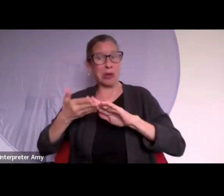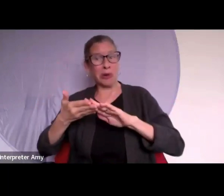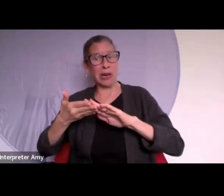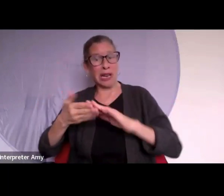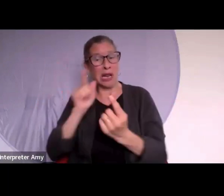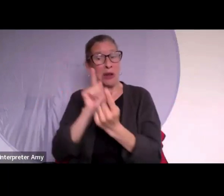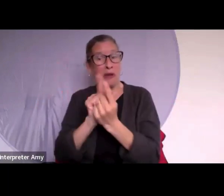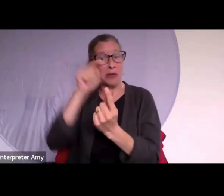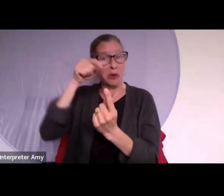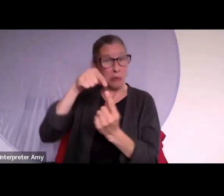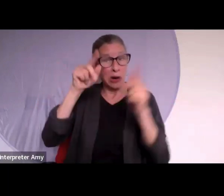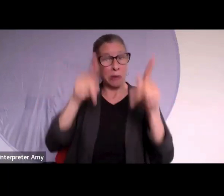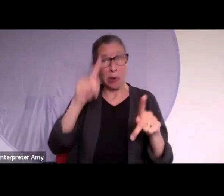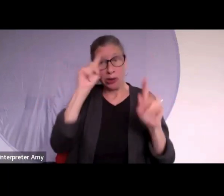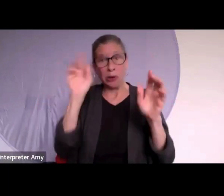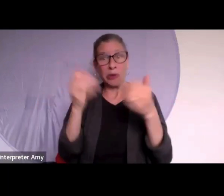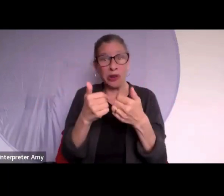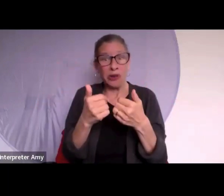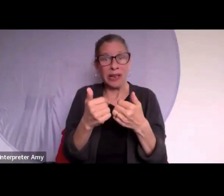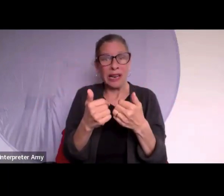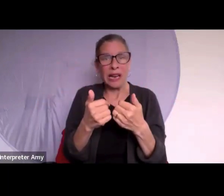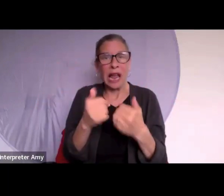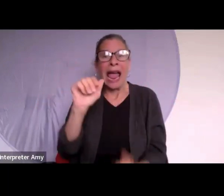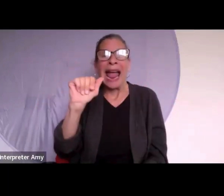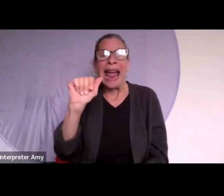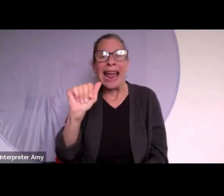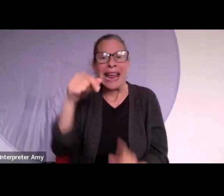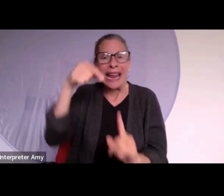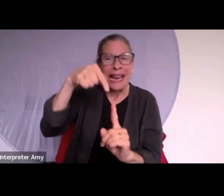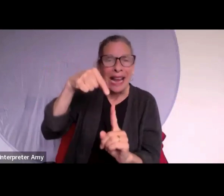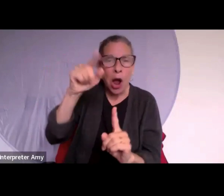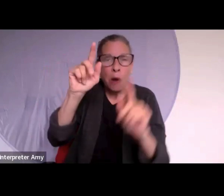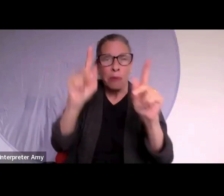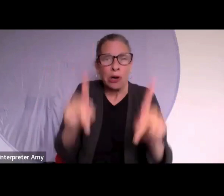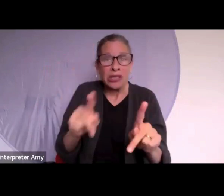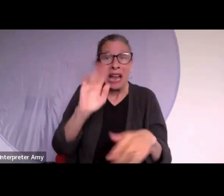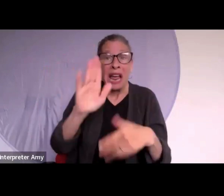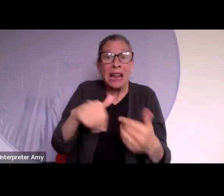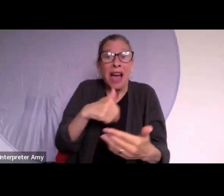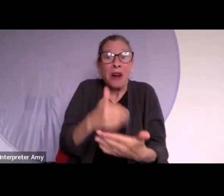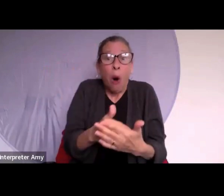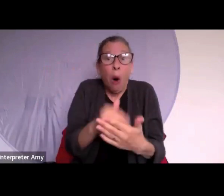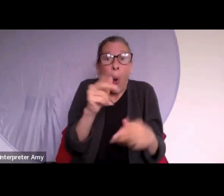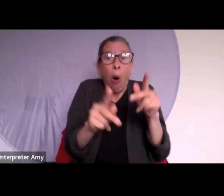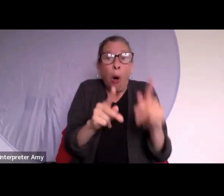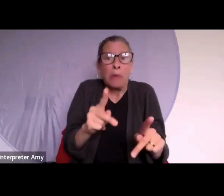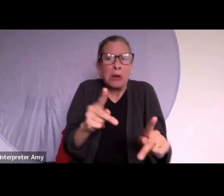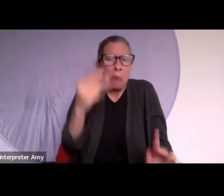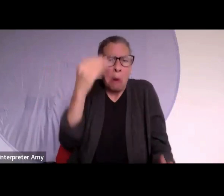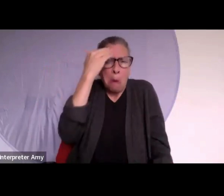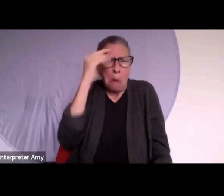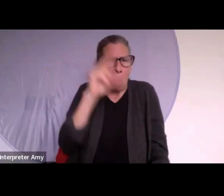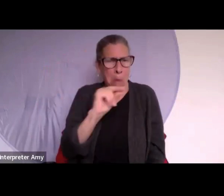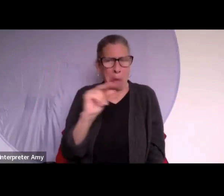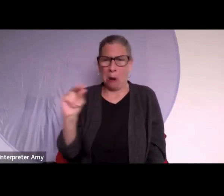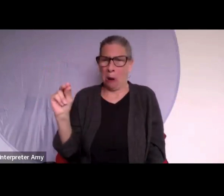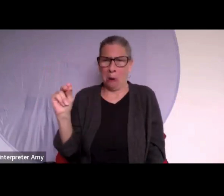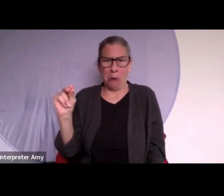autism, you've met A person with autism, and not everyone... There's a huge spectrum that exists. But that's true about